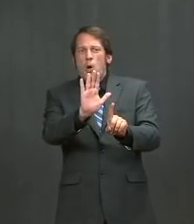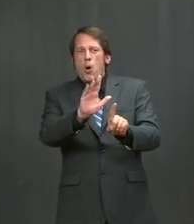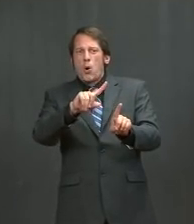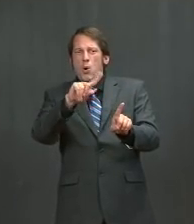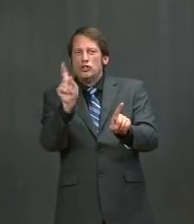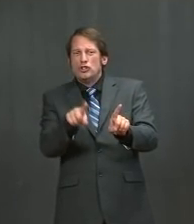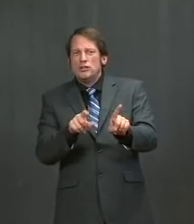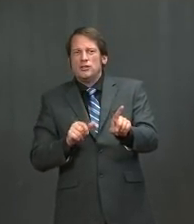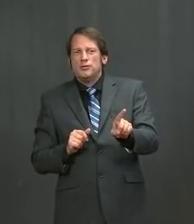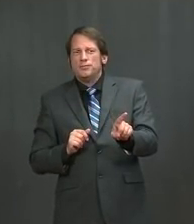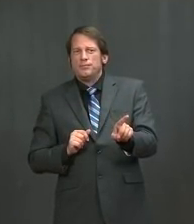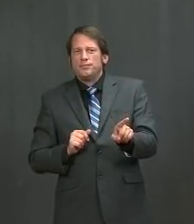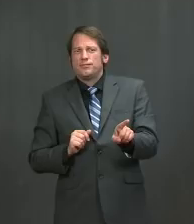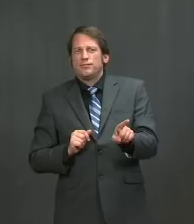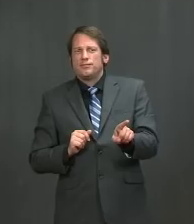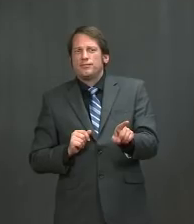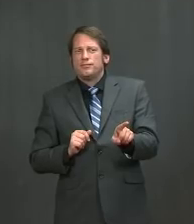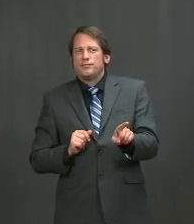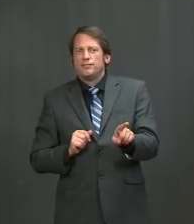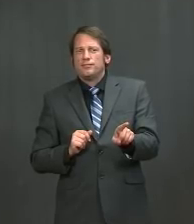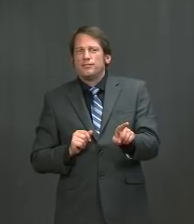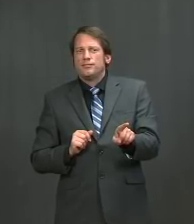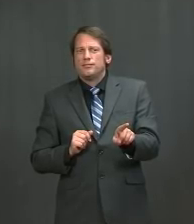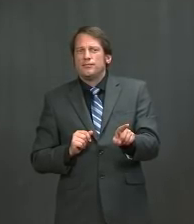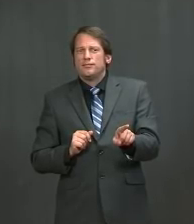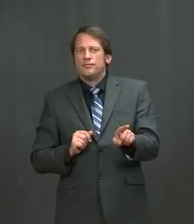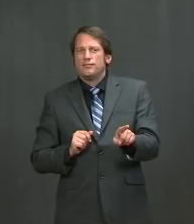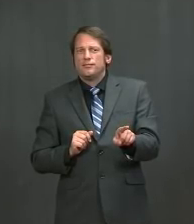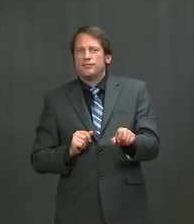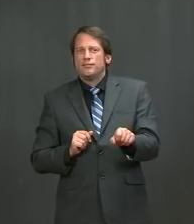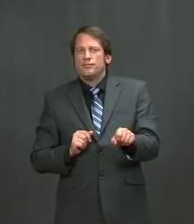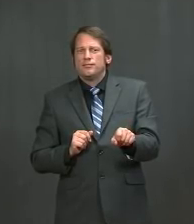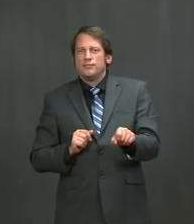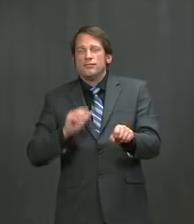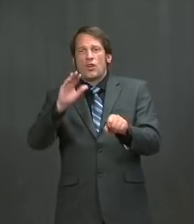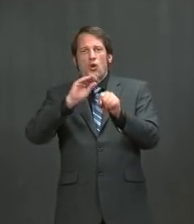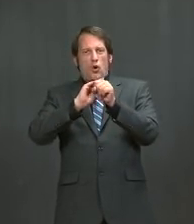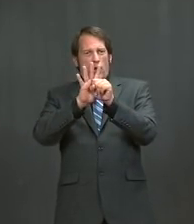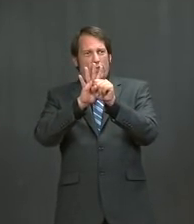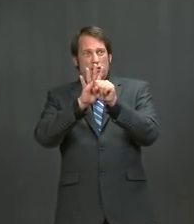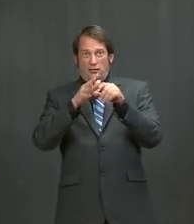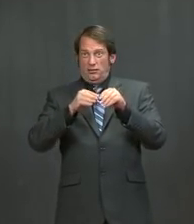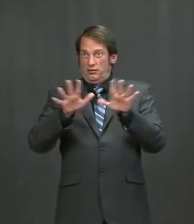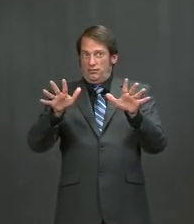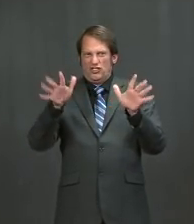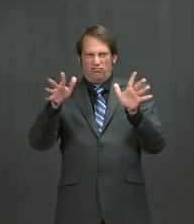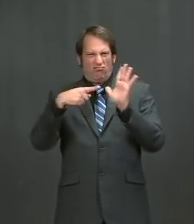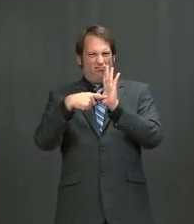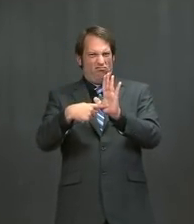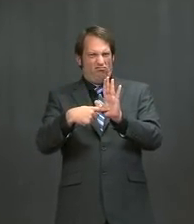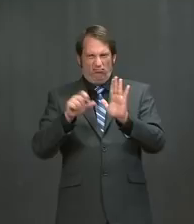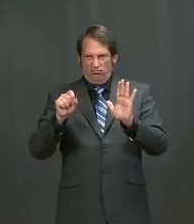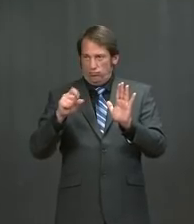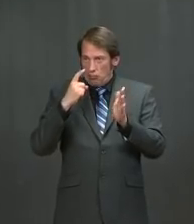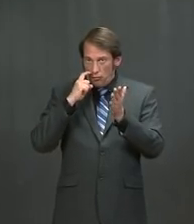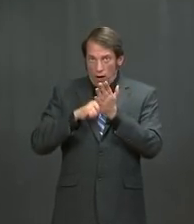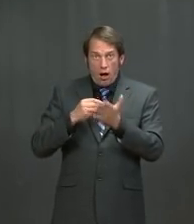has deepened global economic inequality. And as has already been announced by the Treasury Department, we are working --